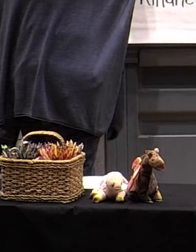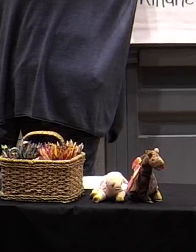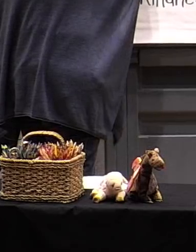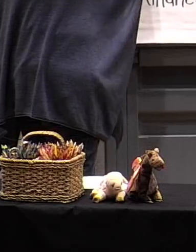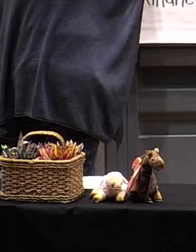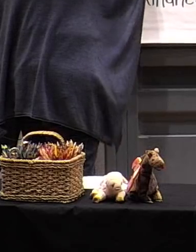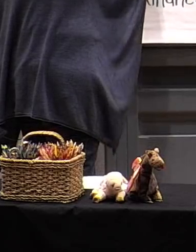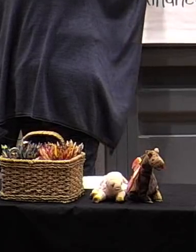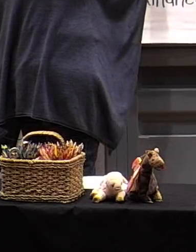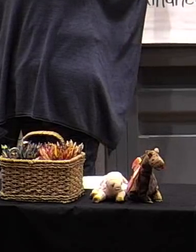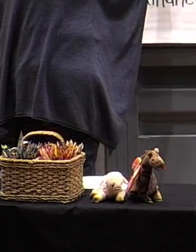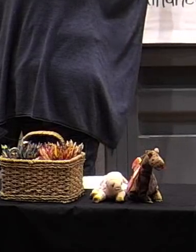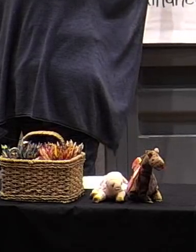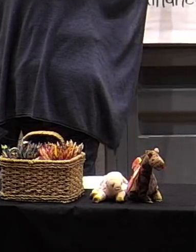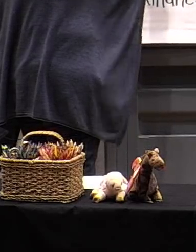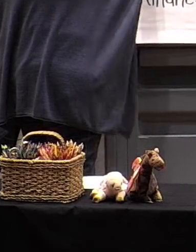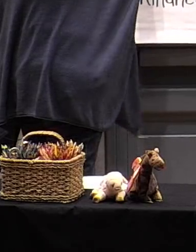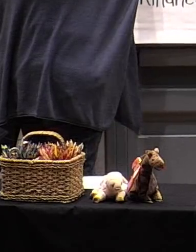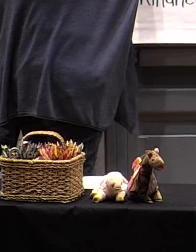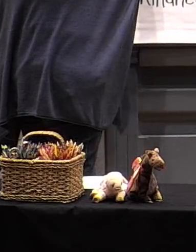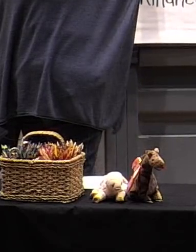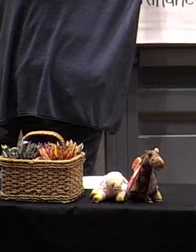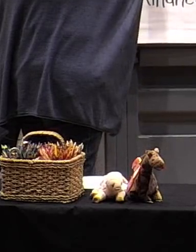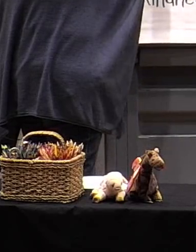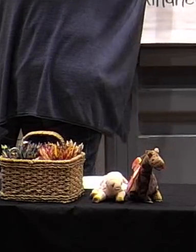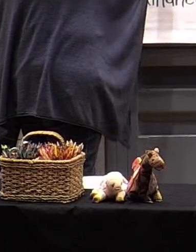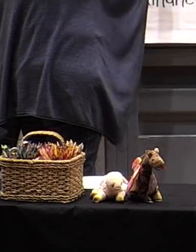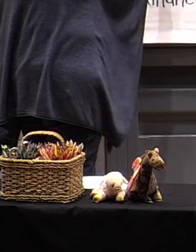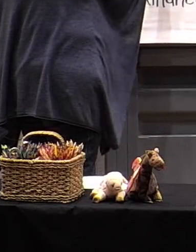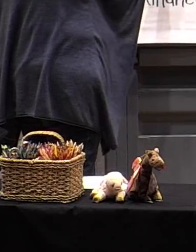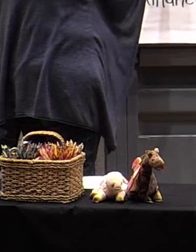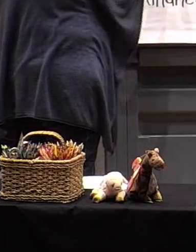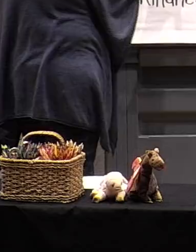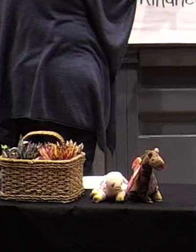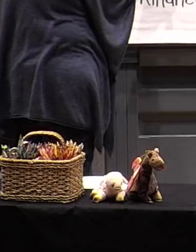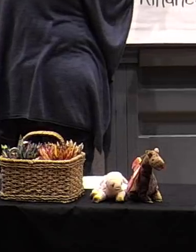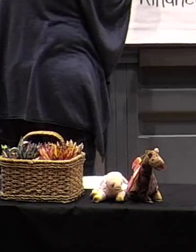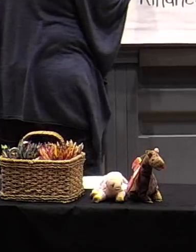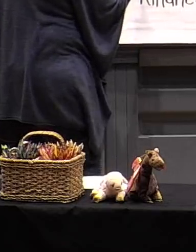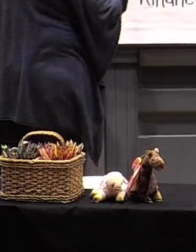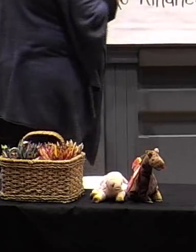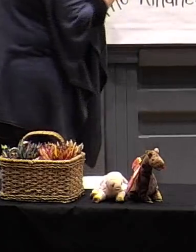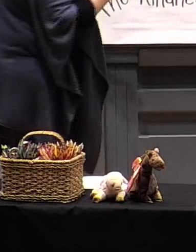So I'm gonna make another leaf. If you wanna make your leaves like mine, you can,